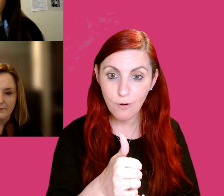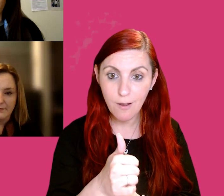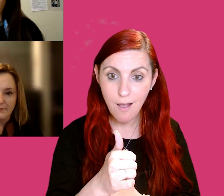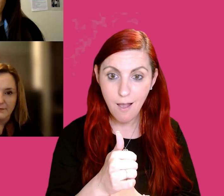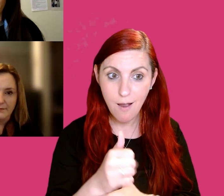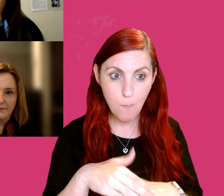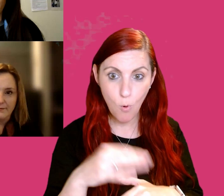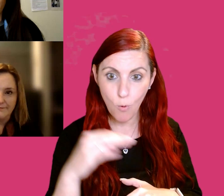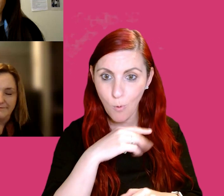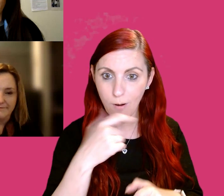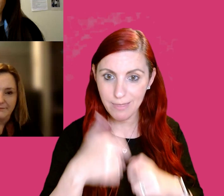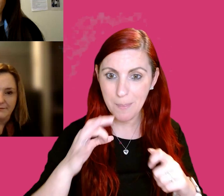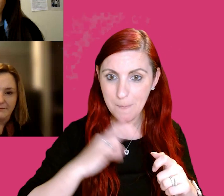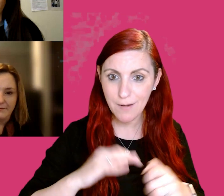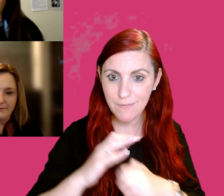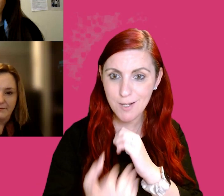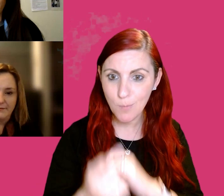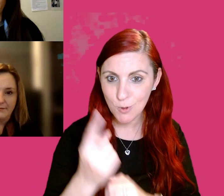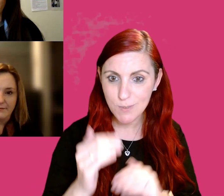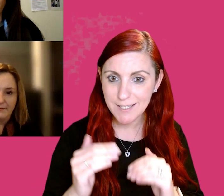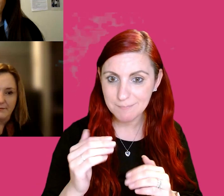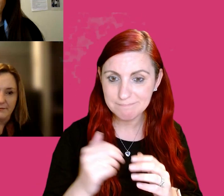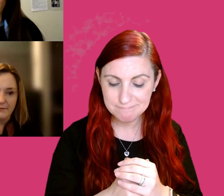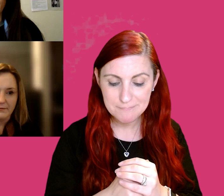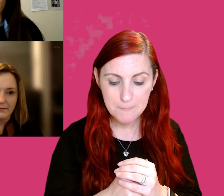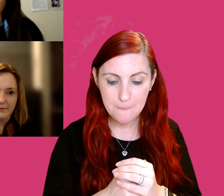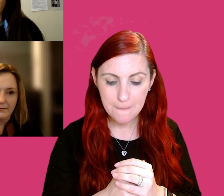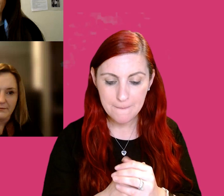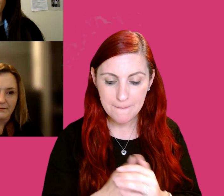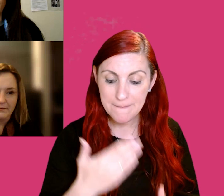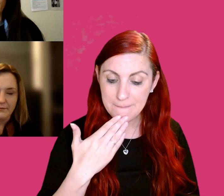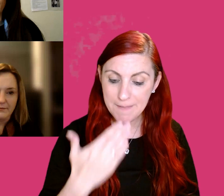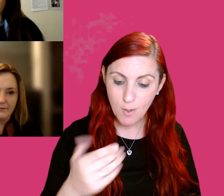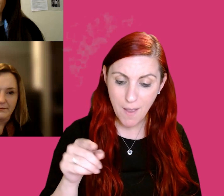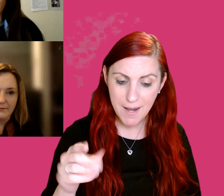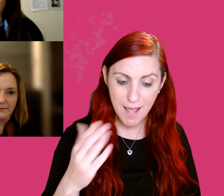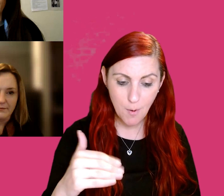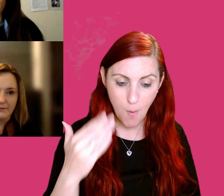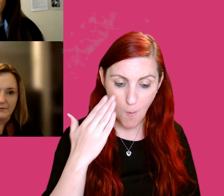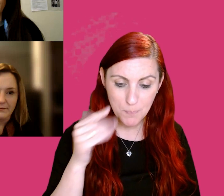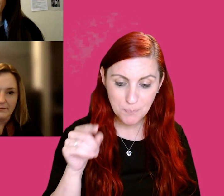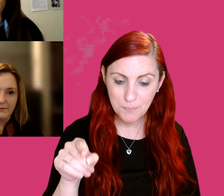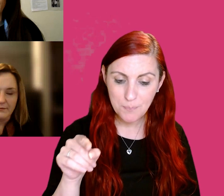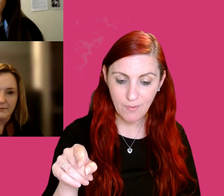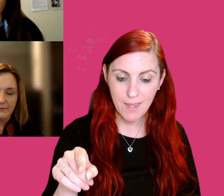great thank you um and Fula I suppose you're someone who has created the spaces the channels